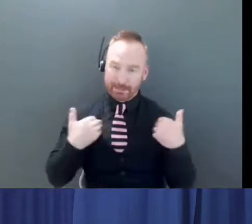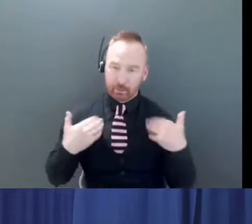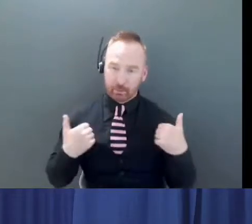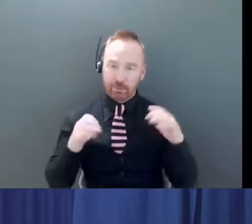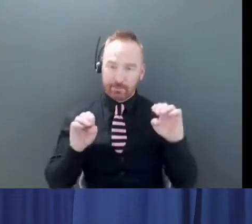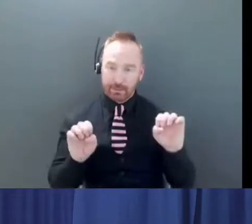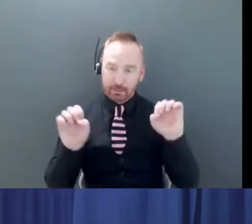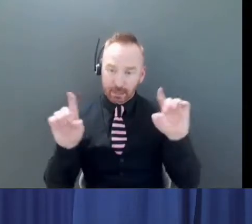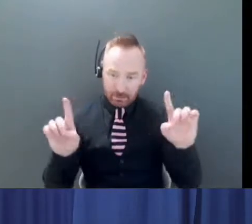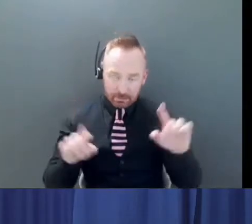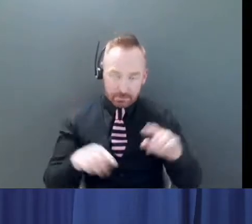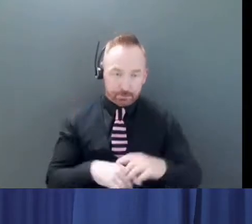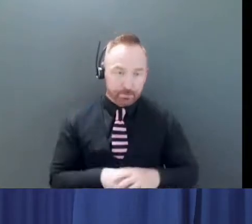the new Minister of education.